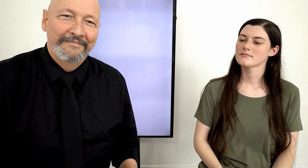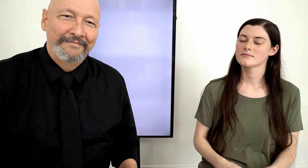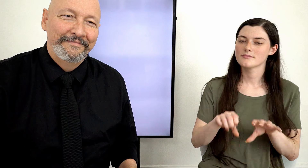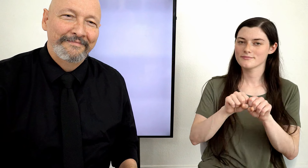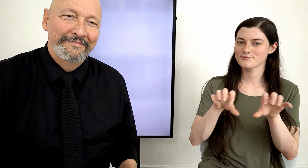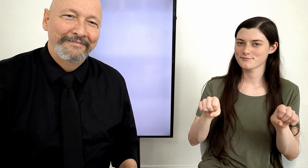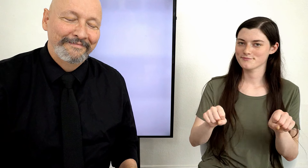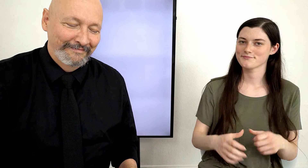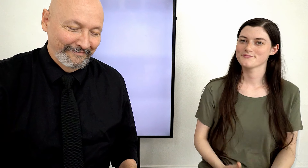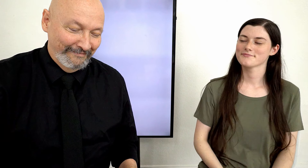hotdog